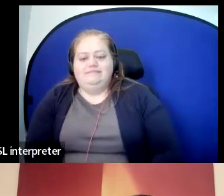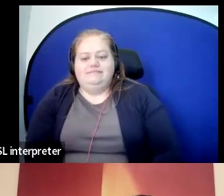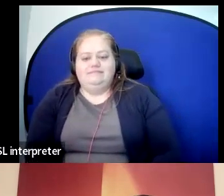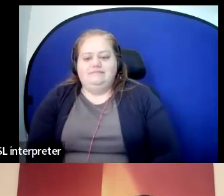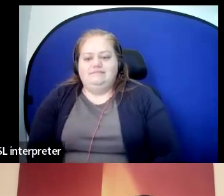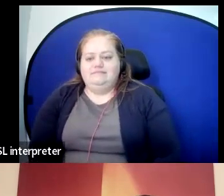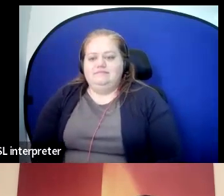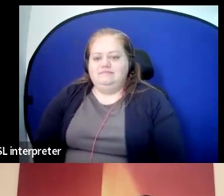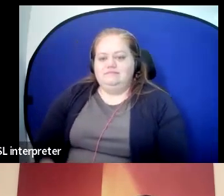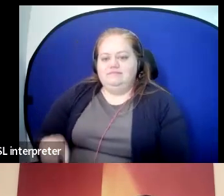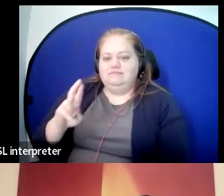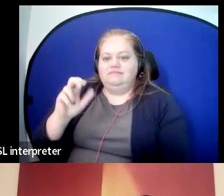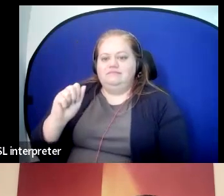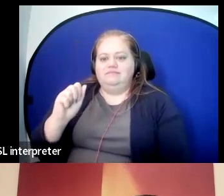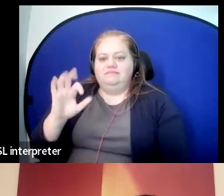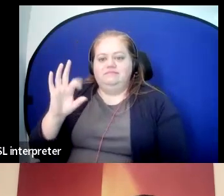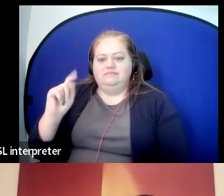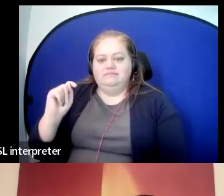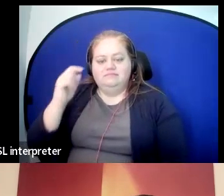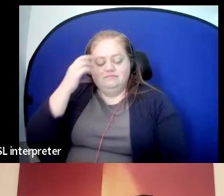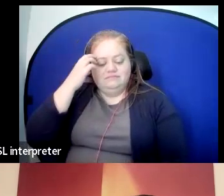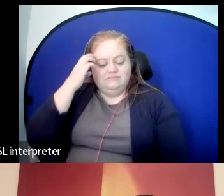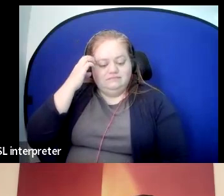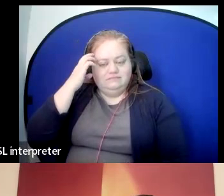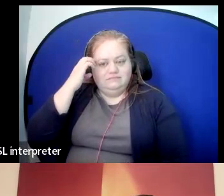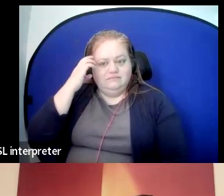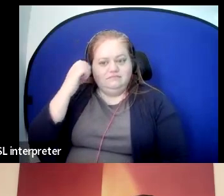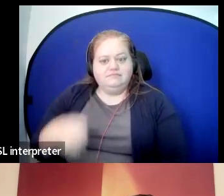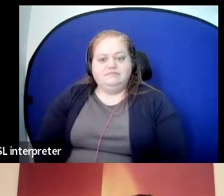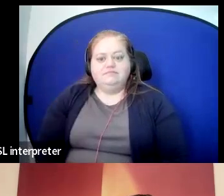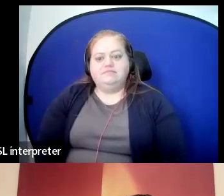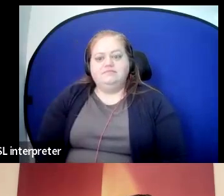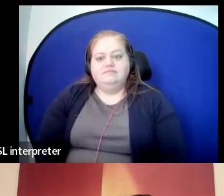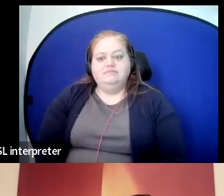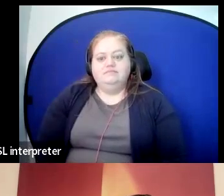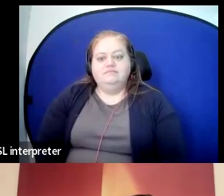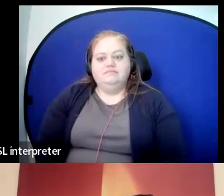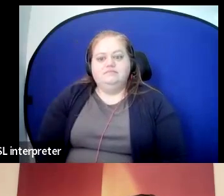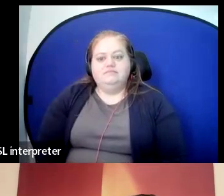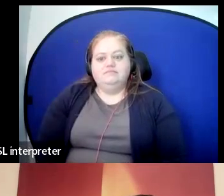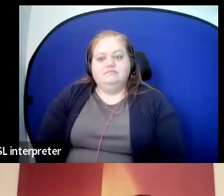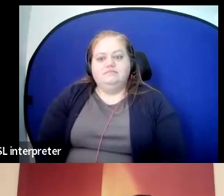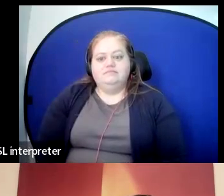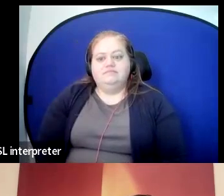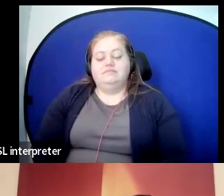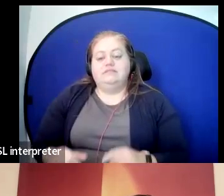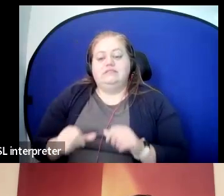I think from my side and continuing the line of thinking